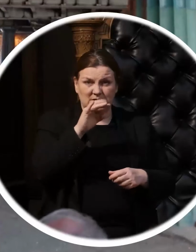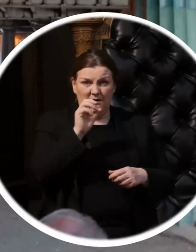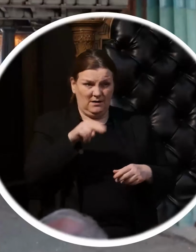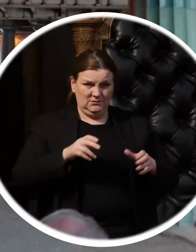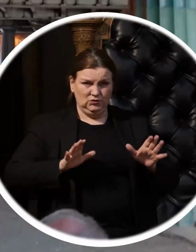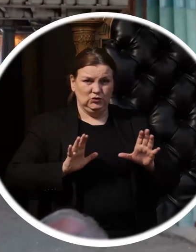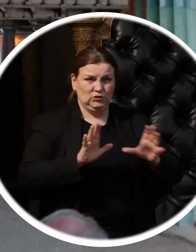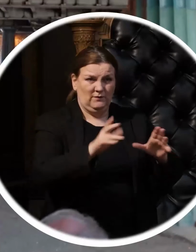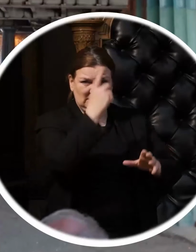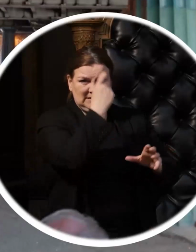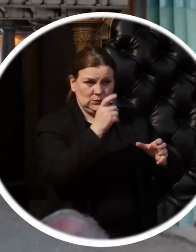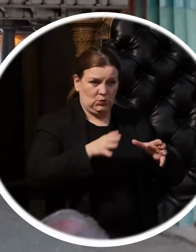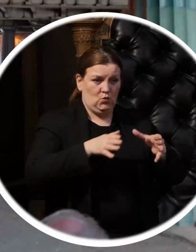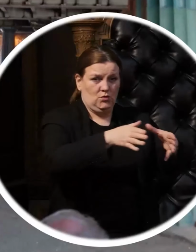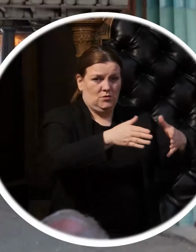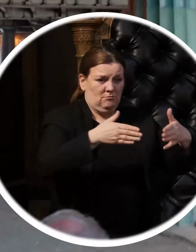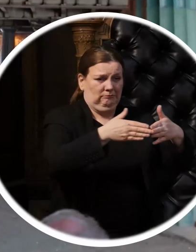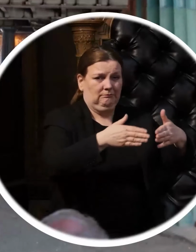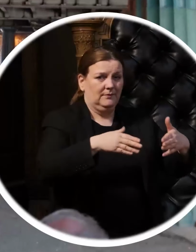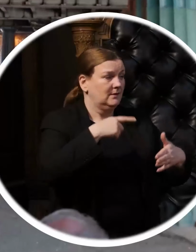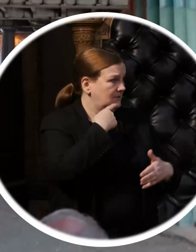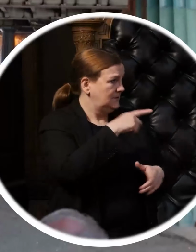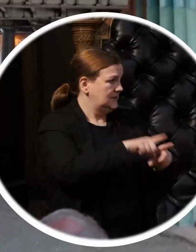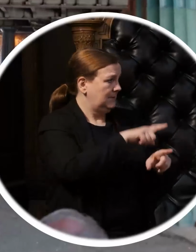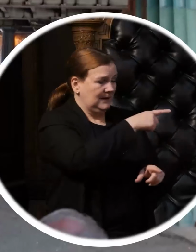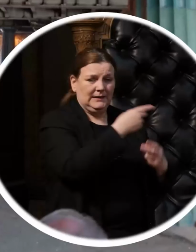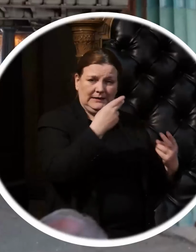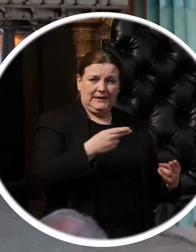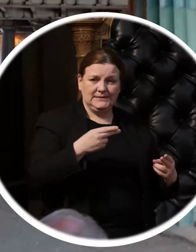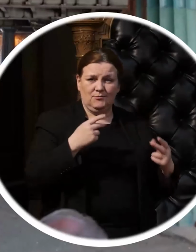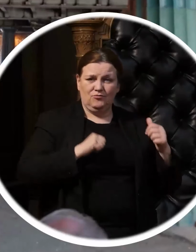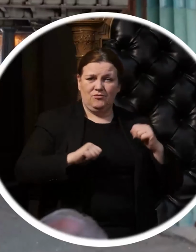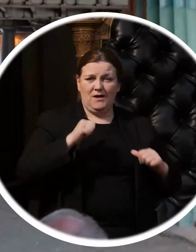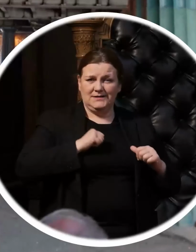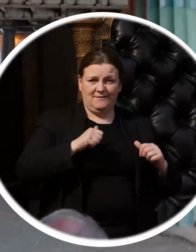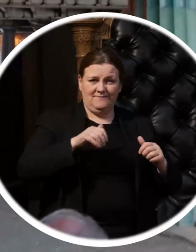I think John Macneill needs to take pride of place somewhere in the centre of Dublin.